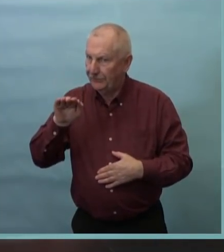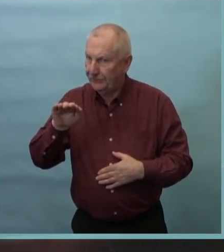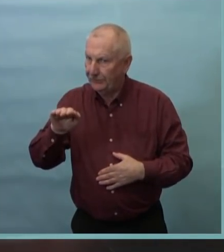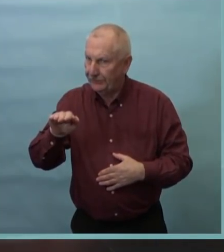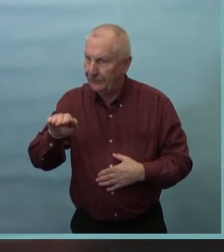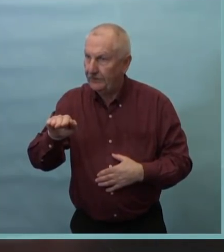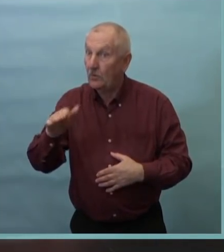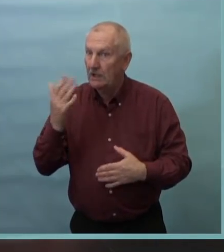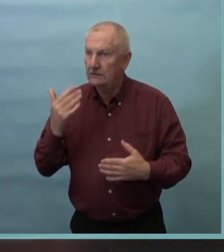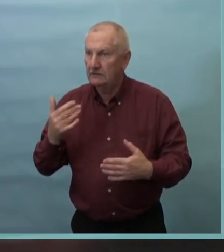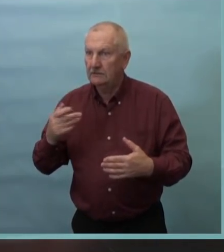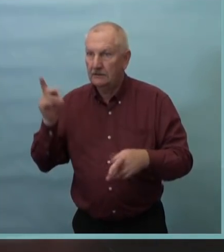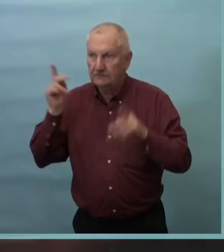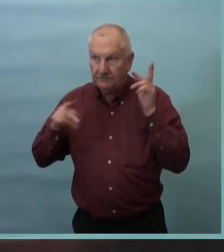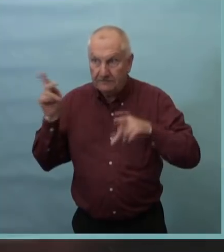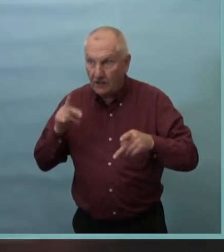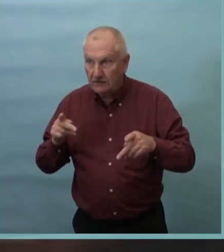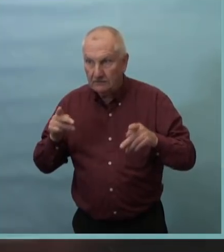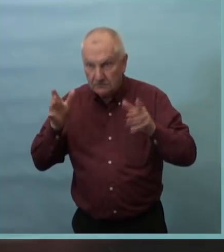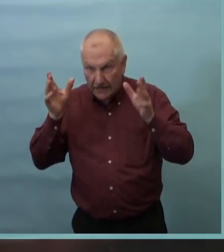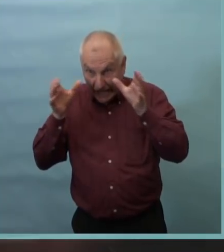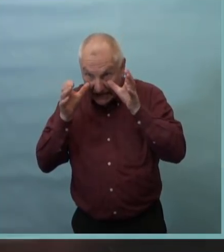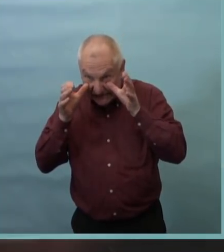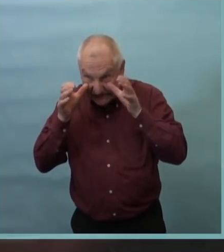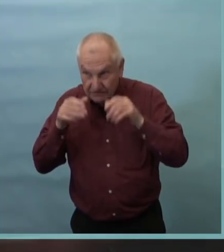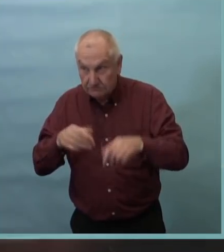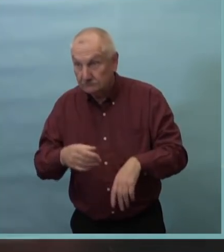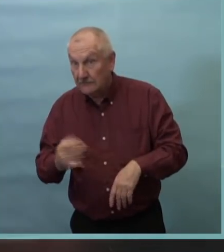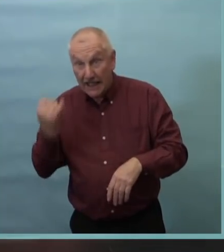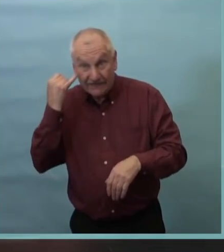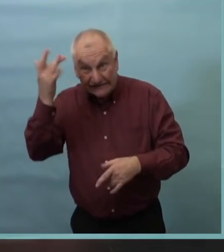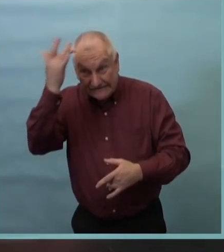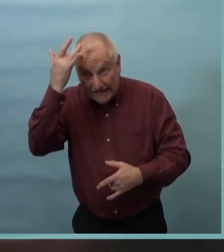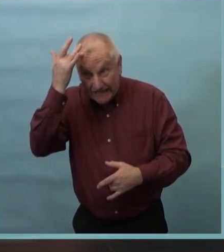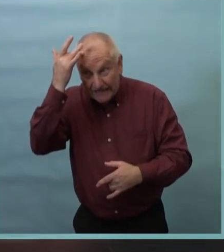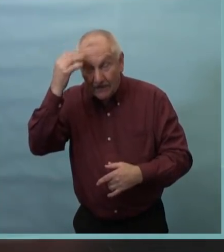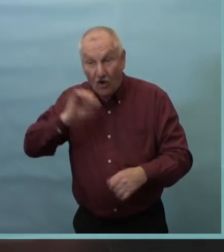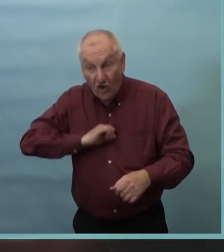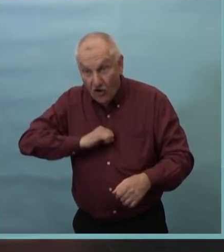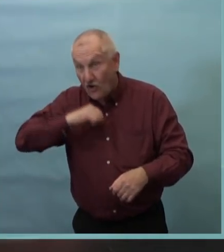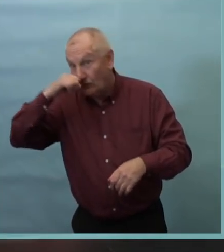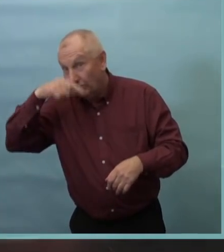stayed home when they're sick and kept that physical distancing we have not had